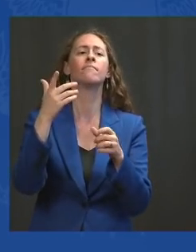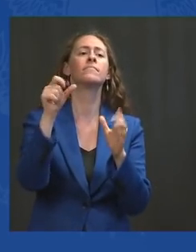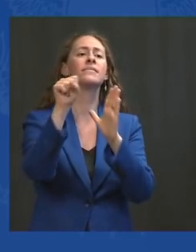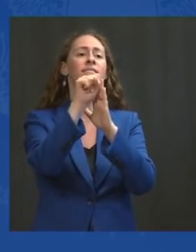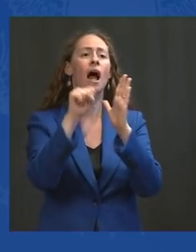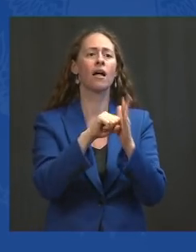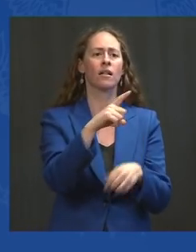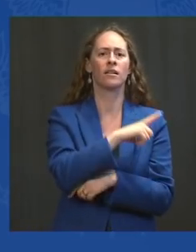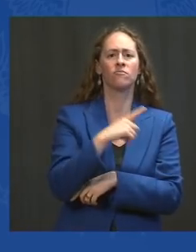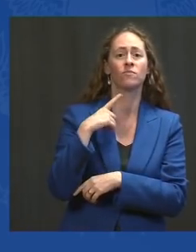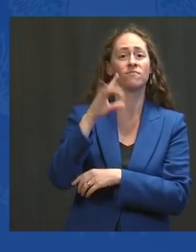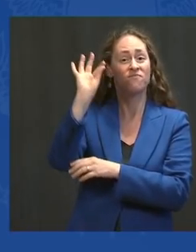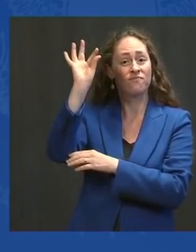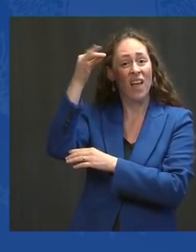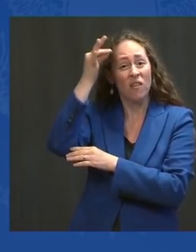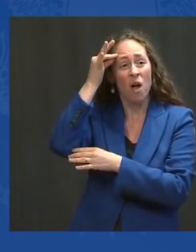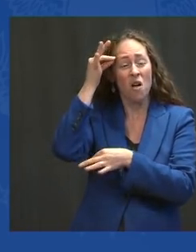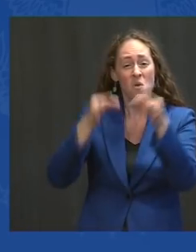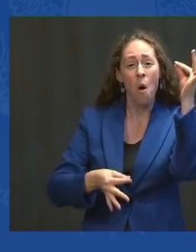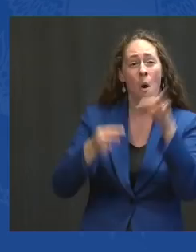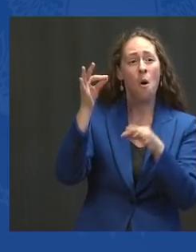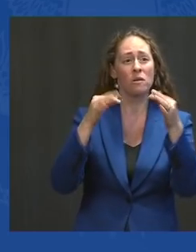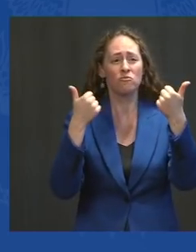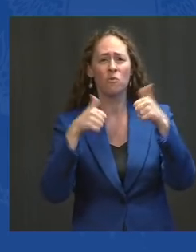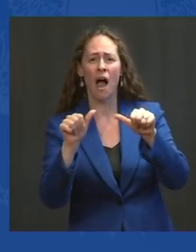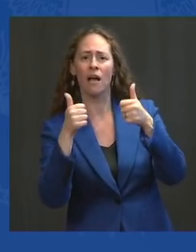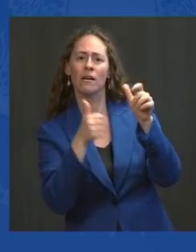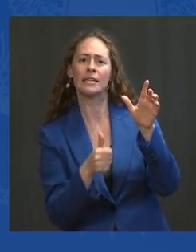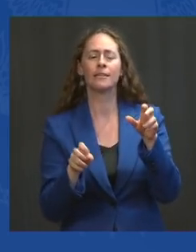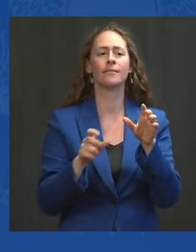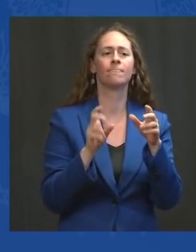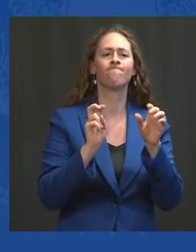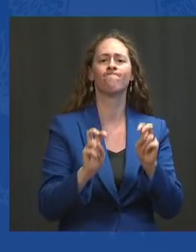even to the United States Supreme Court not once, but twice.